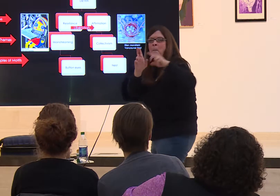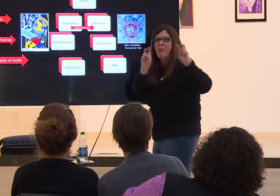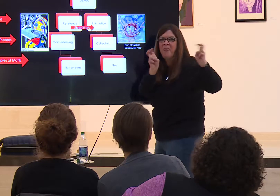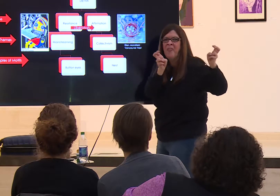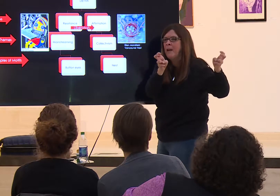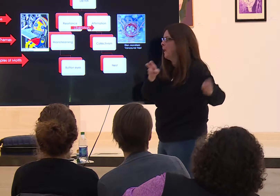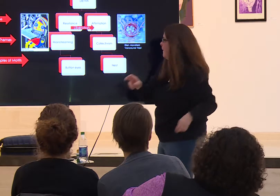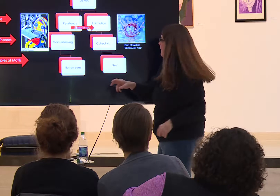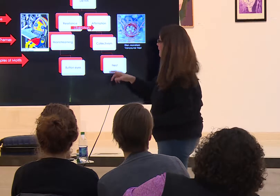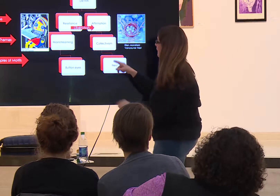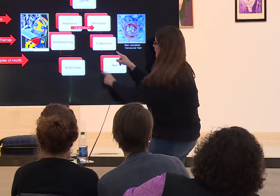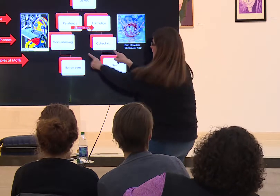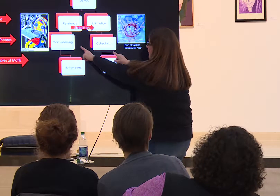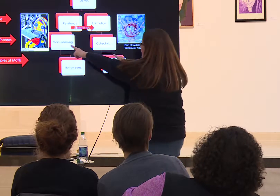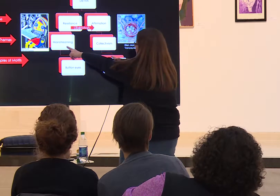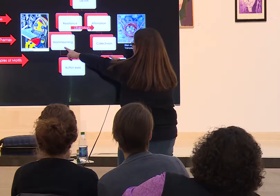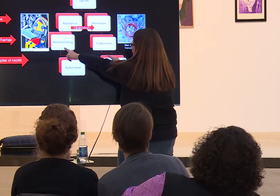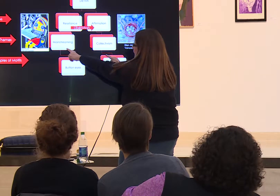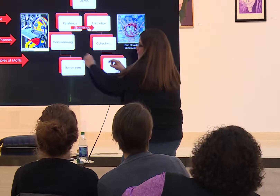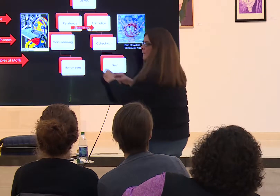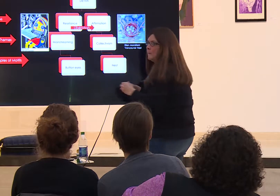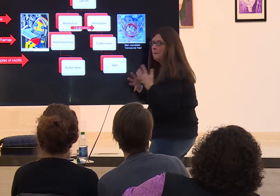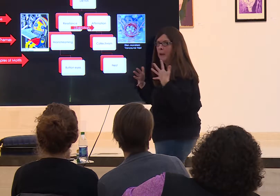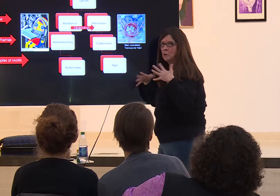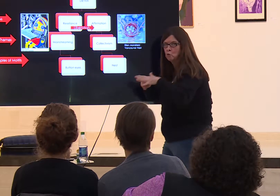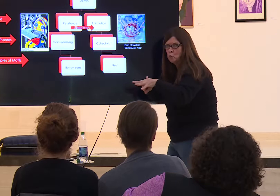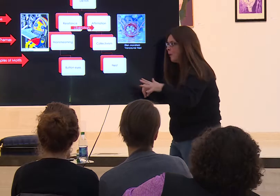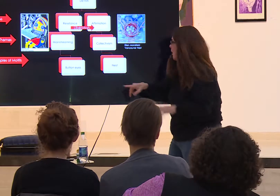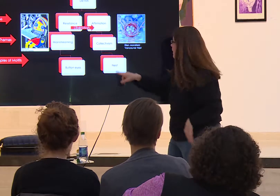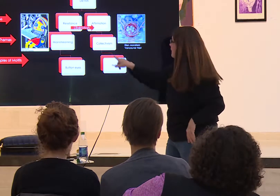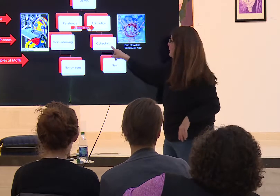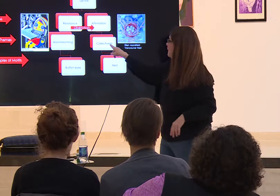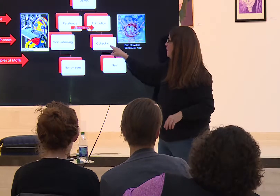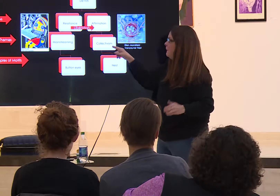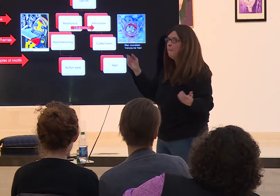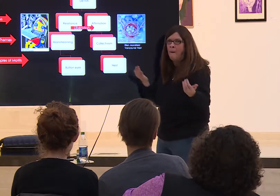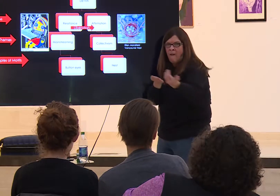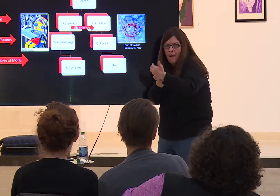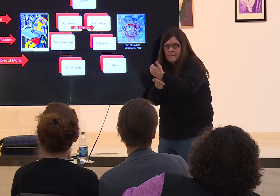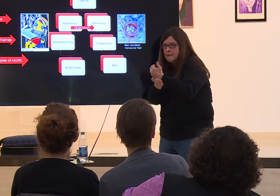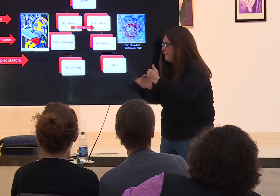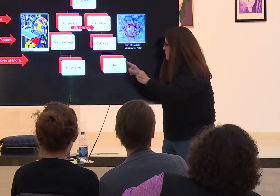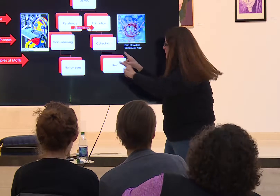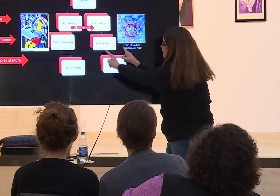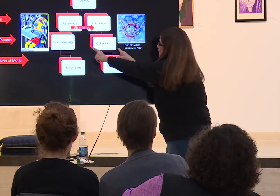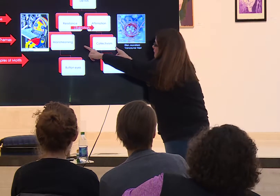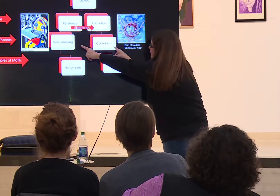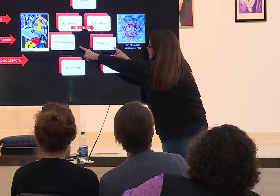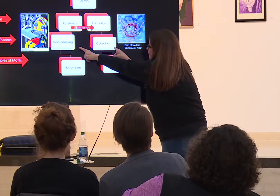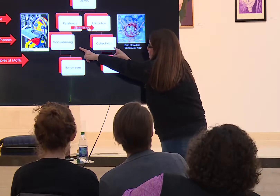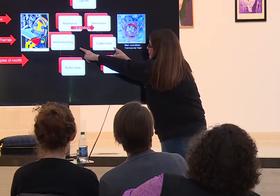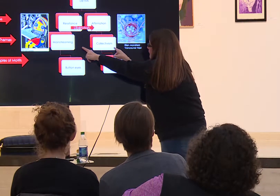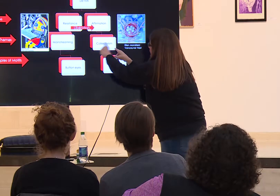Underneath, we have example of themes within those categories, so under resistance, mainstreaming;